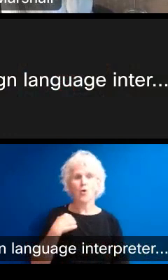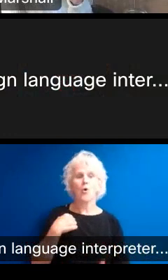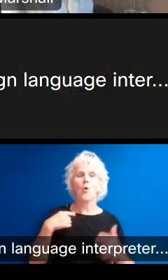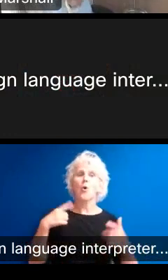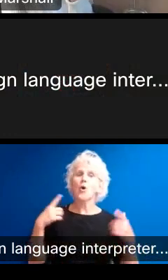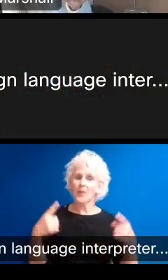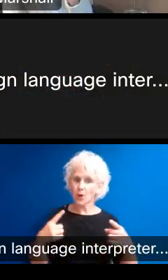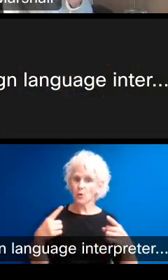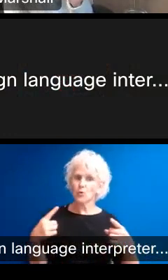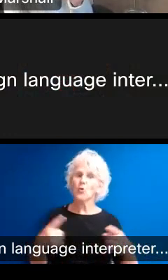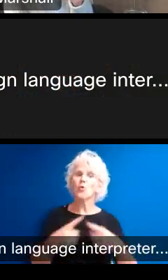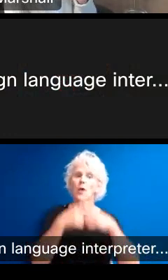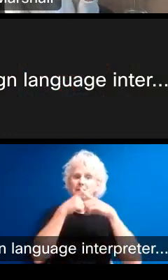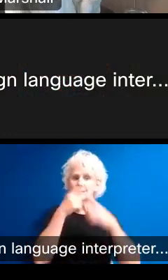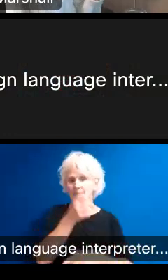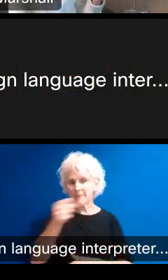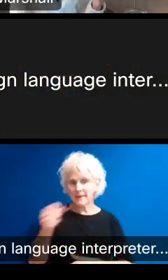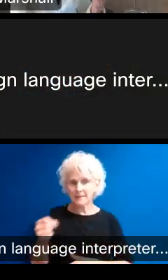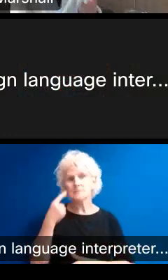that should all be written there so the parents have it.